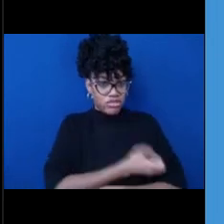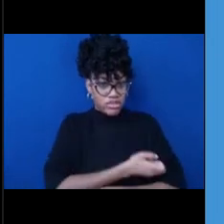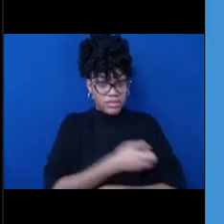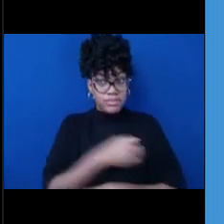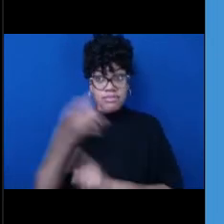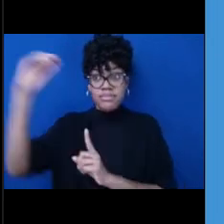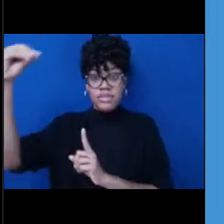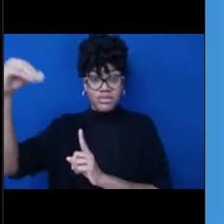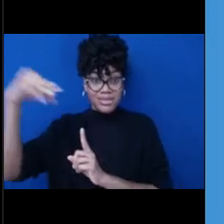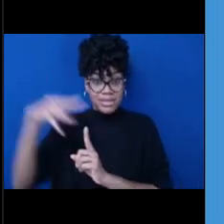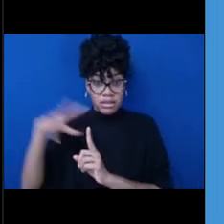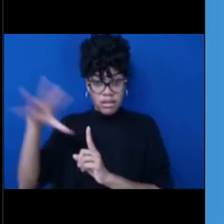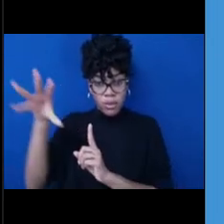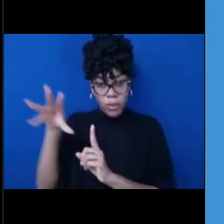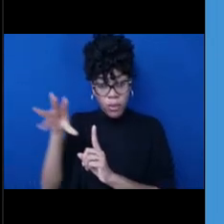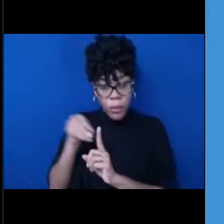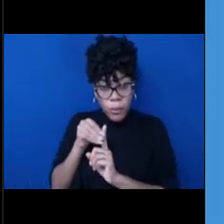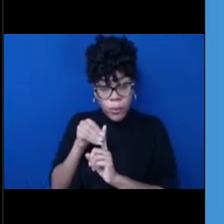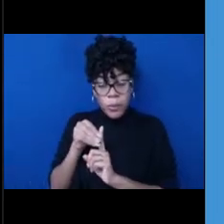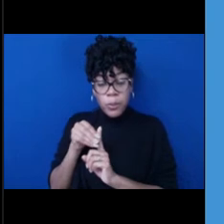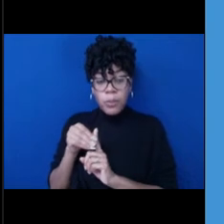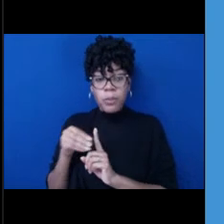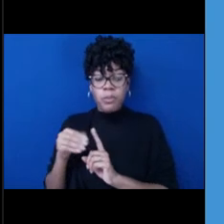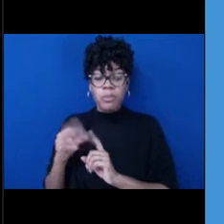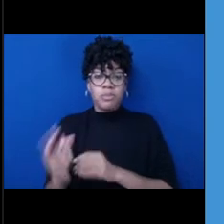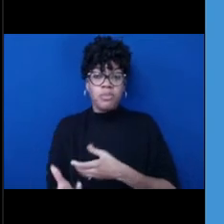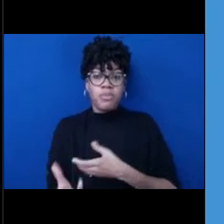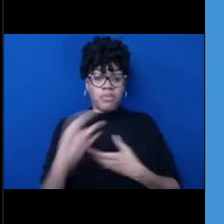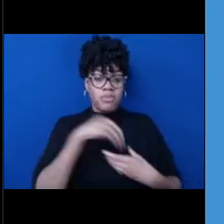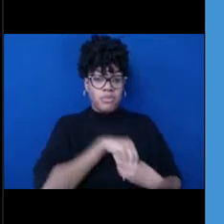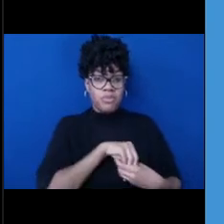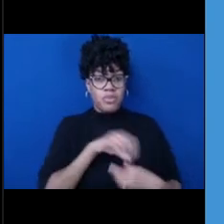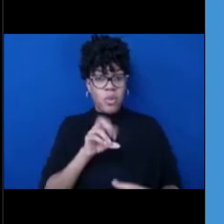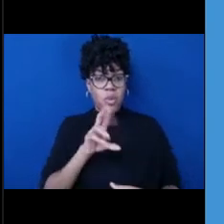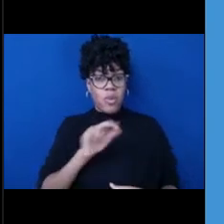in the form of photosynthesis to the coral polyp.